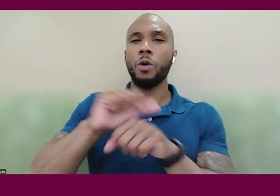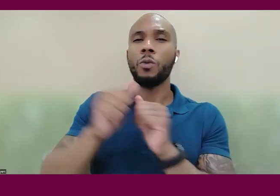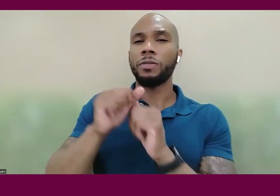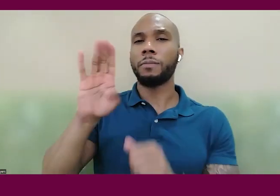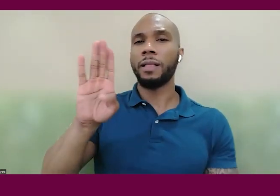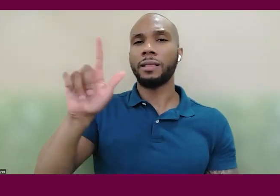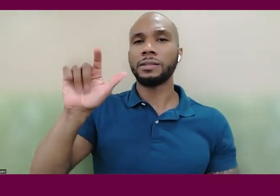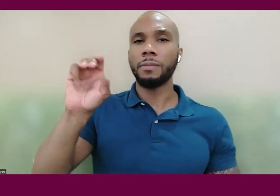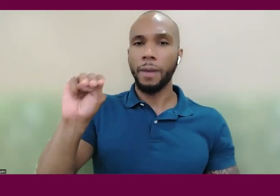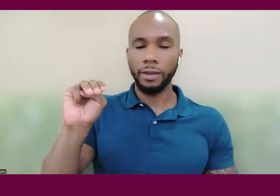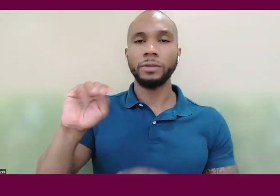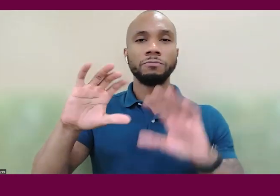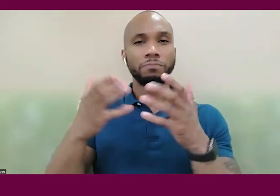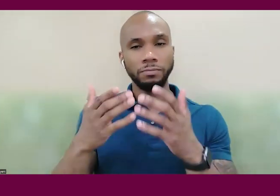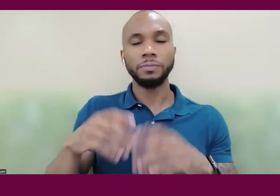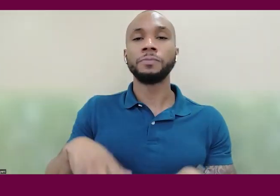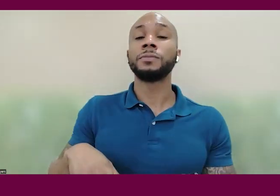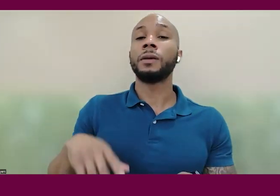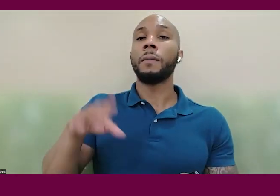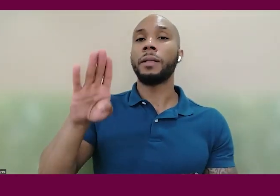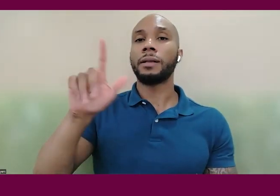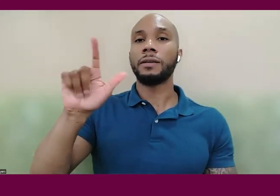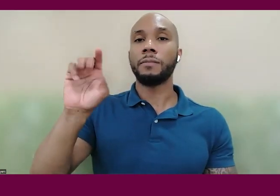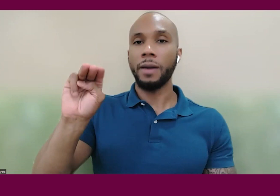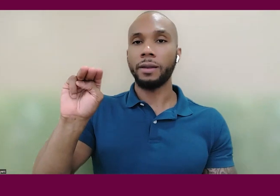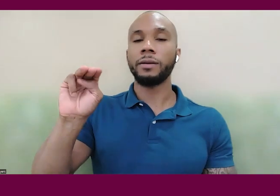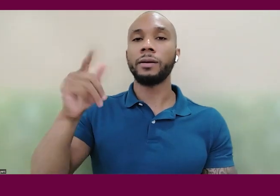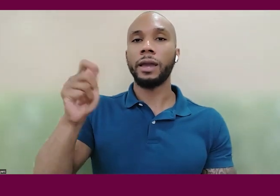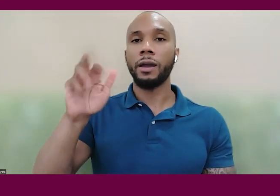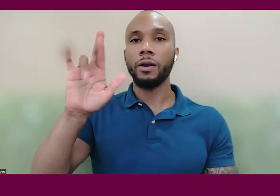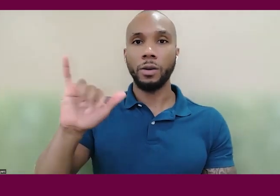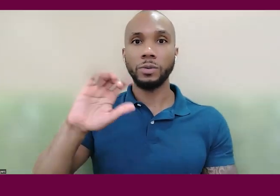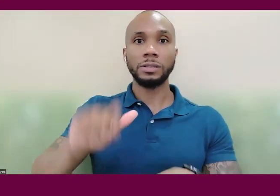Matter collective, Black Lives Matter Gary was formed before the national Black Lives